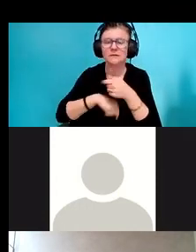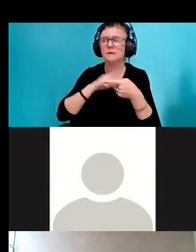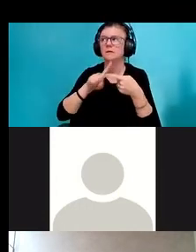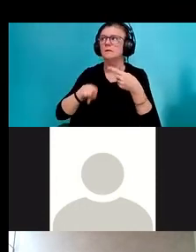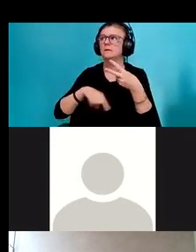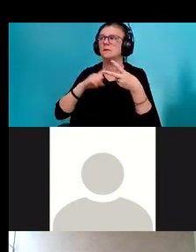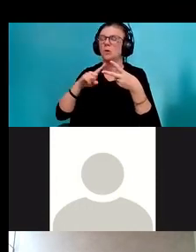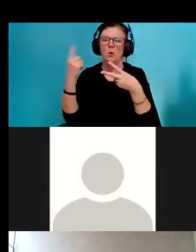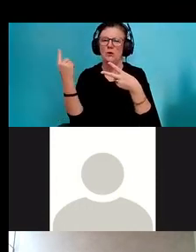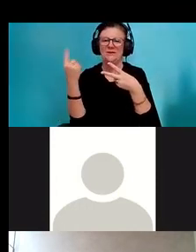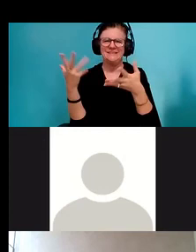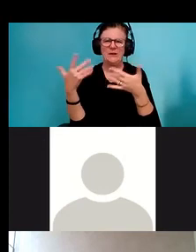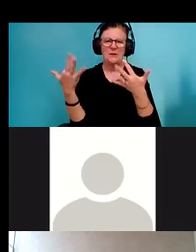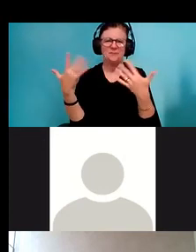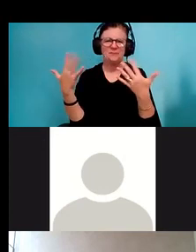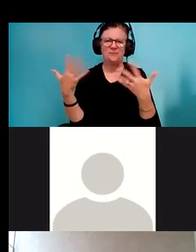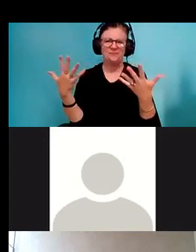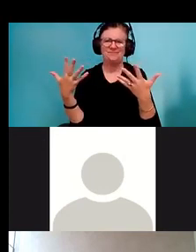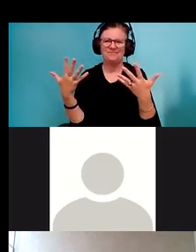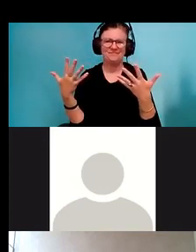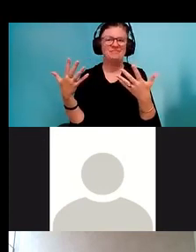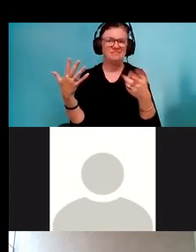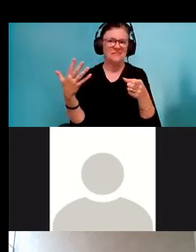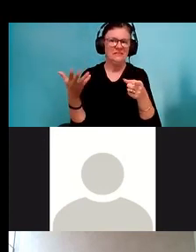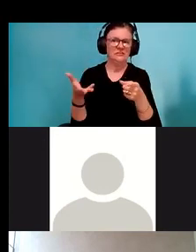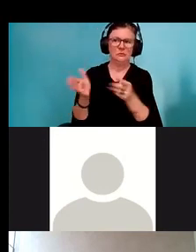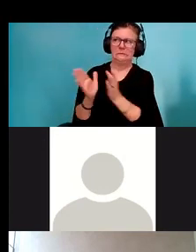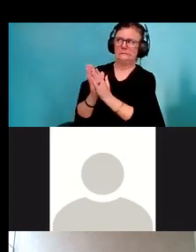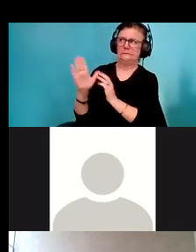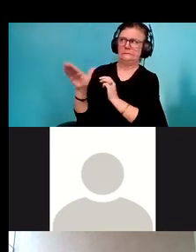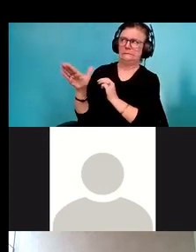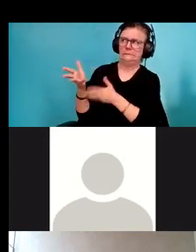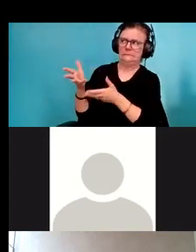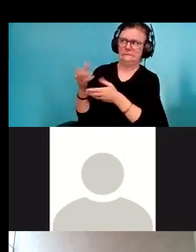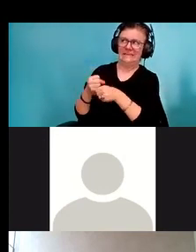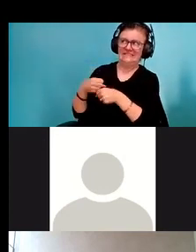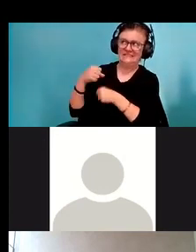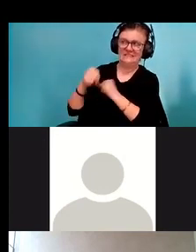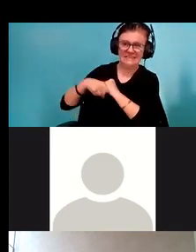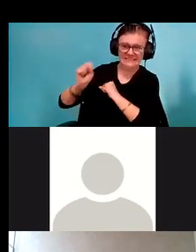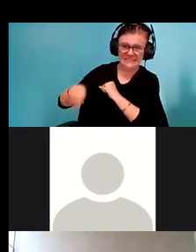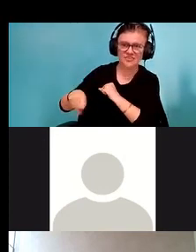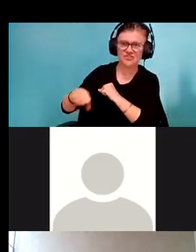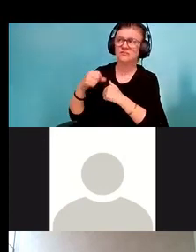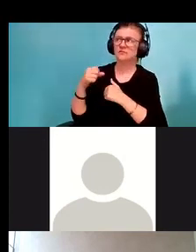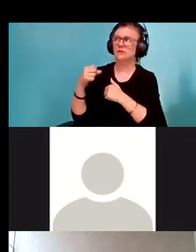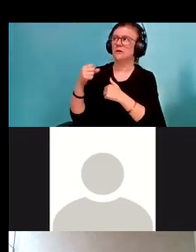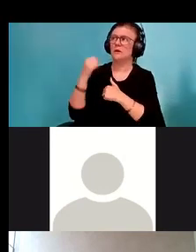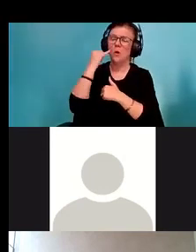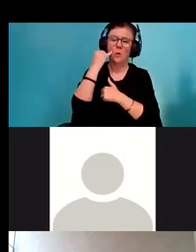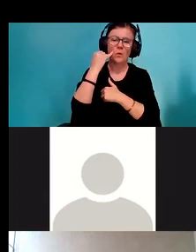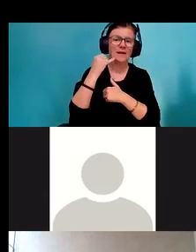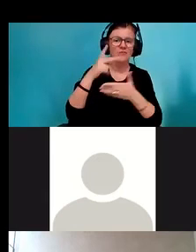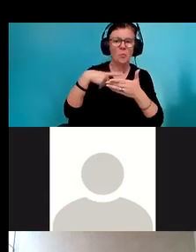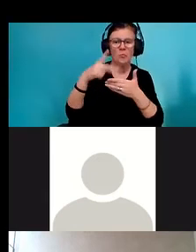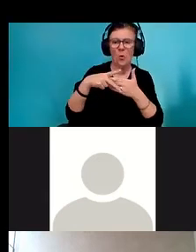that you may have done in order to adapt that you've been in contact with your program specialist